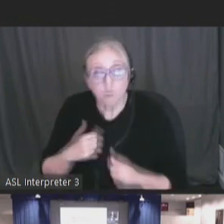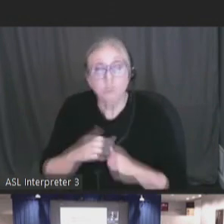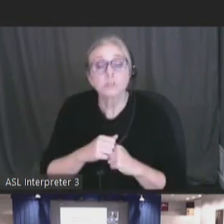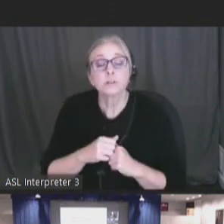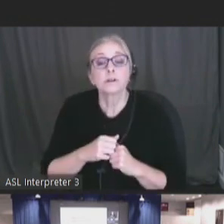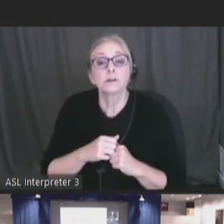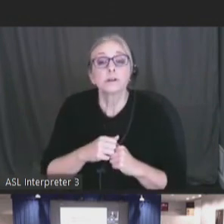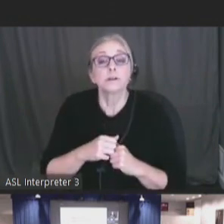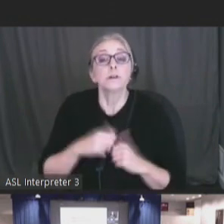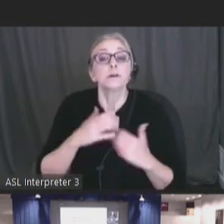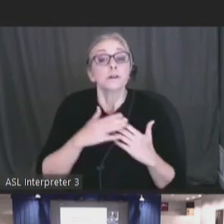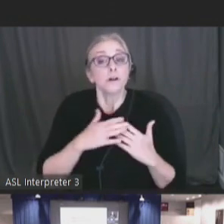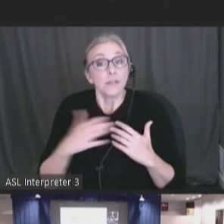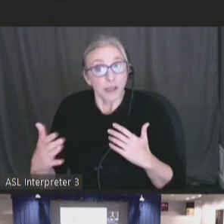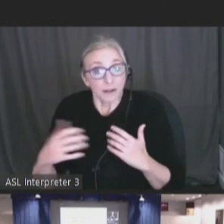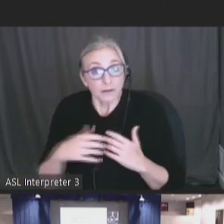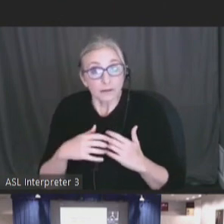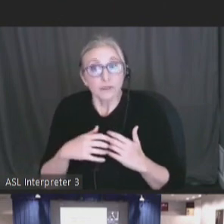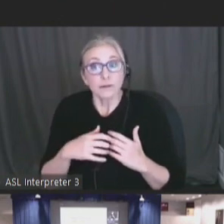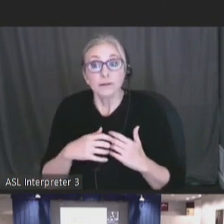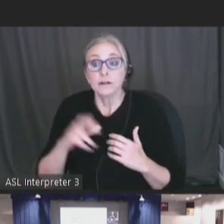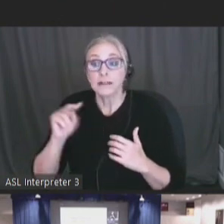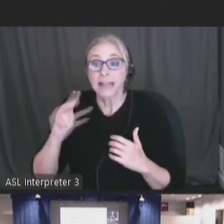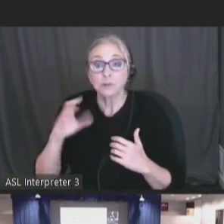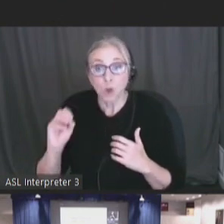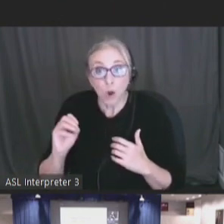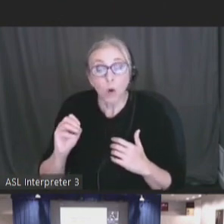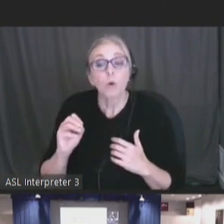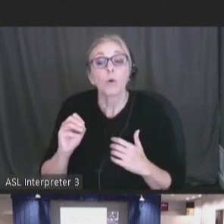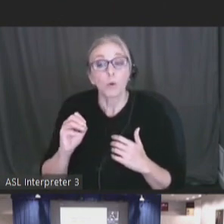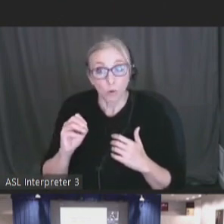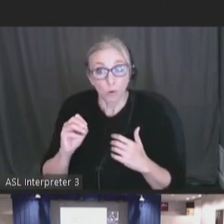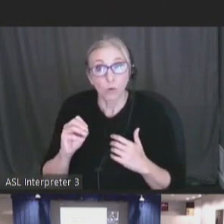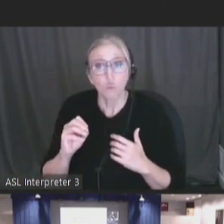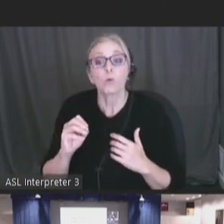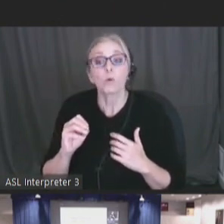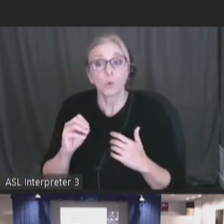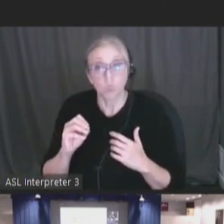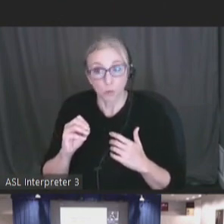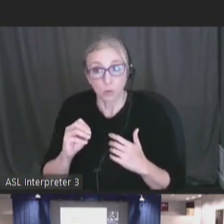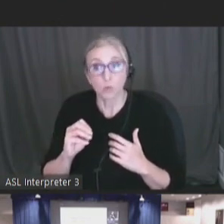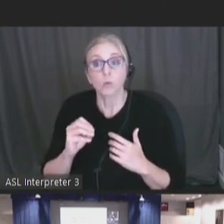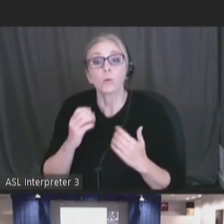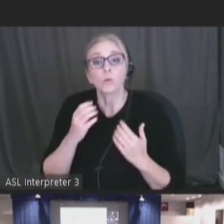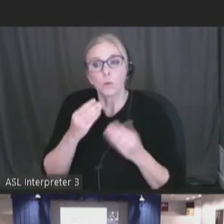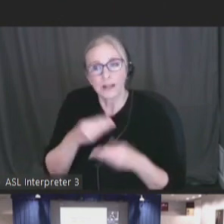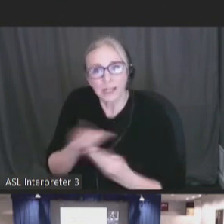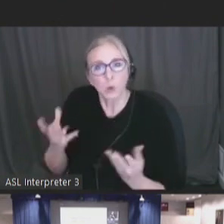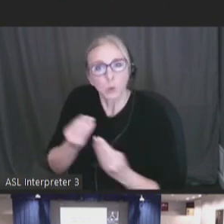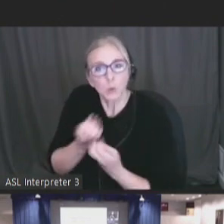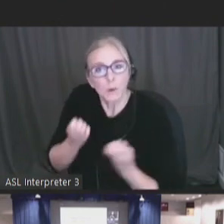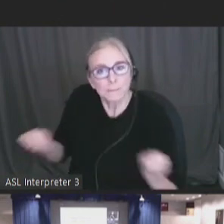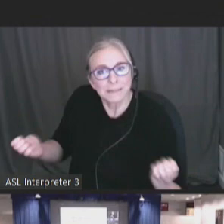Then NACCHO has also wrapped up the Equipping Local Health Departments to Address Vaccine